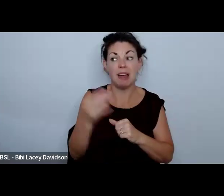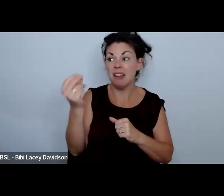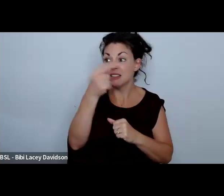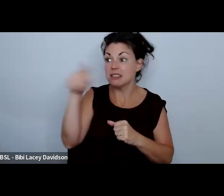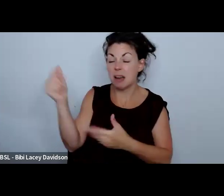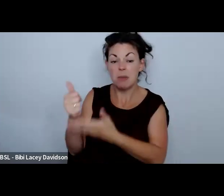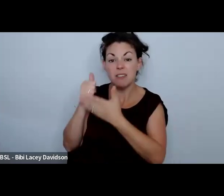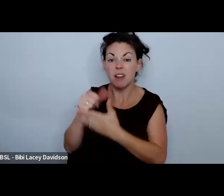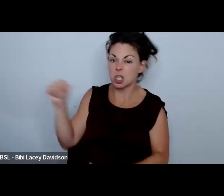In fact, I think